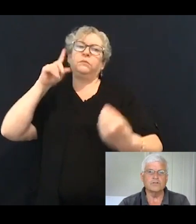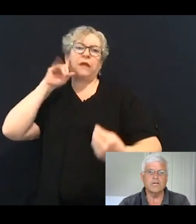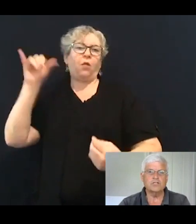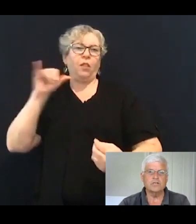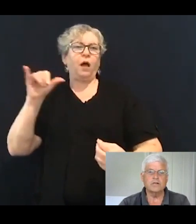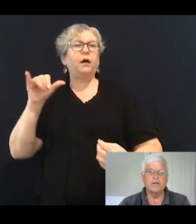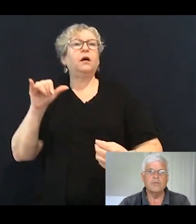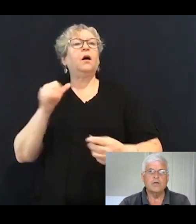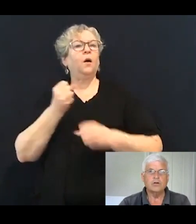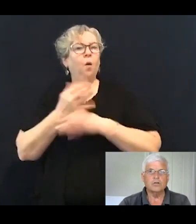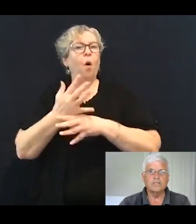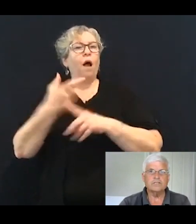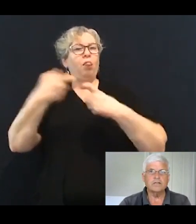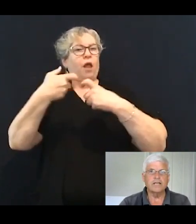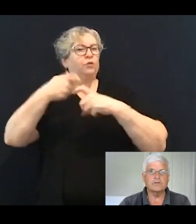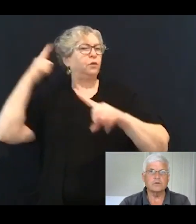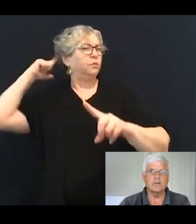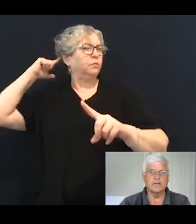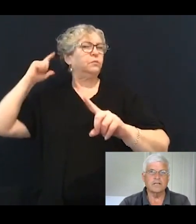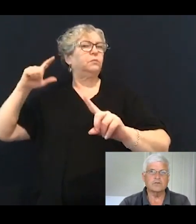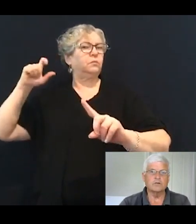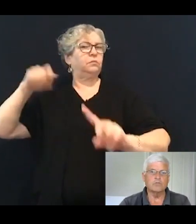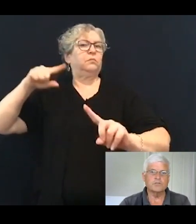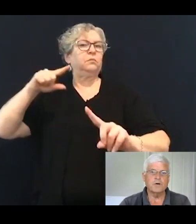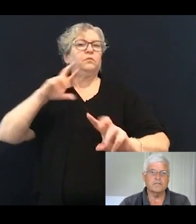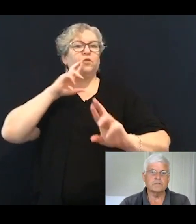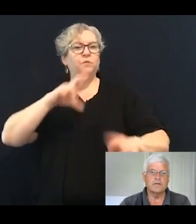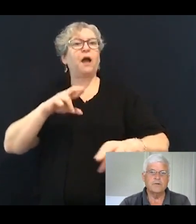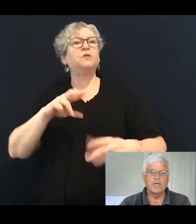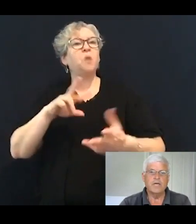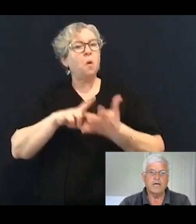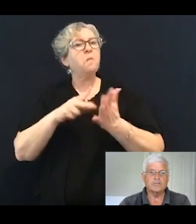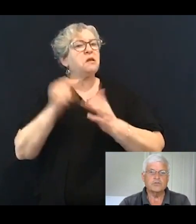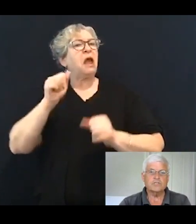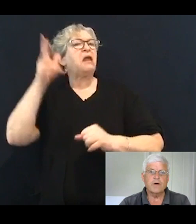could elicit an electrical response. And so this mouse could hear, although it